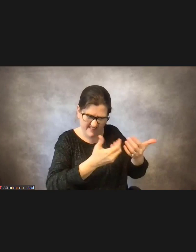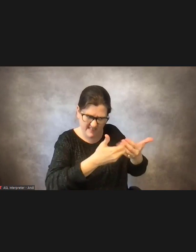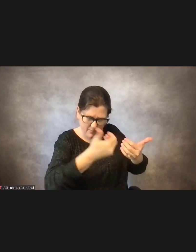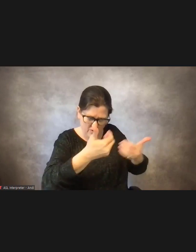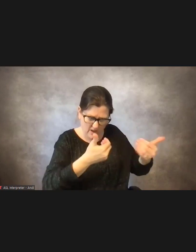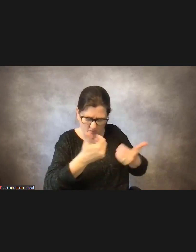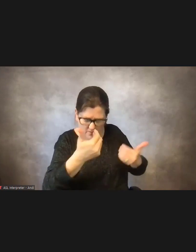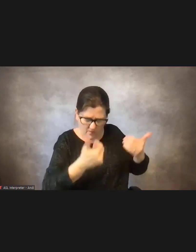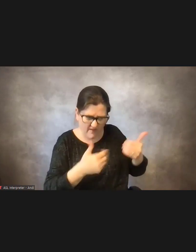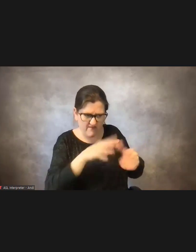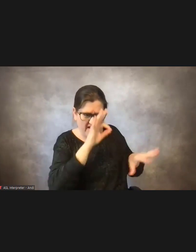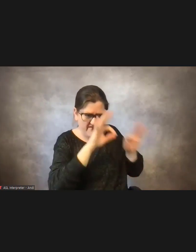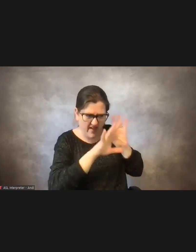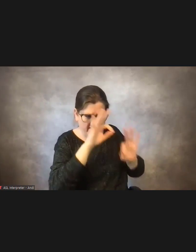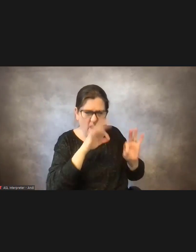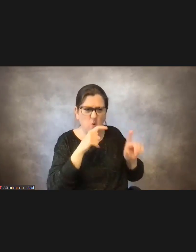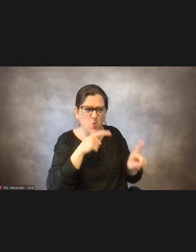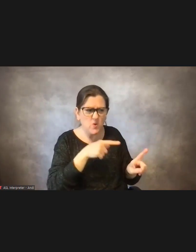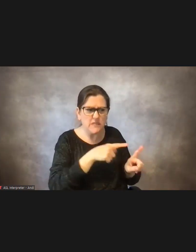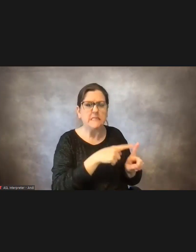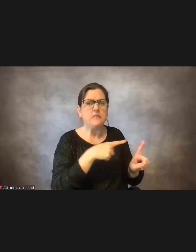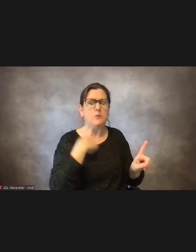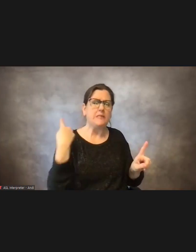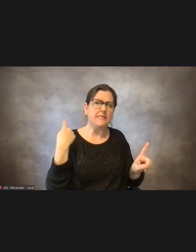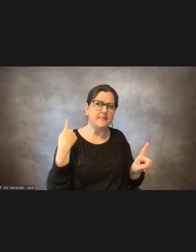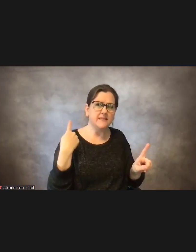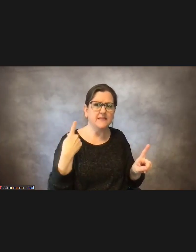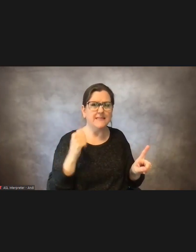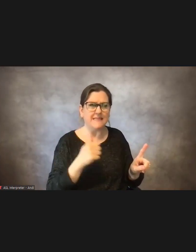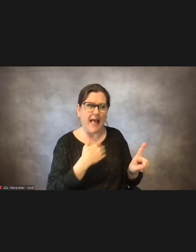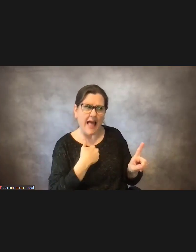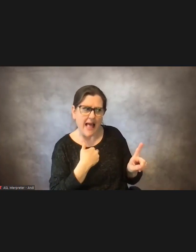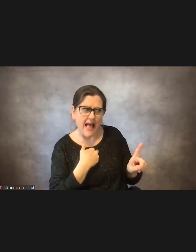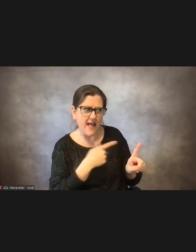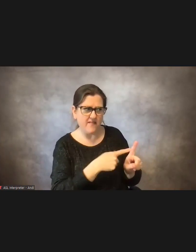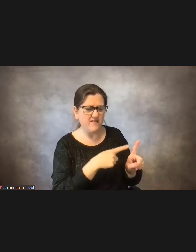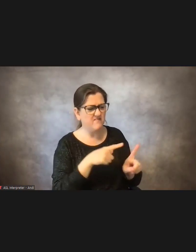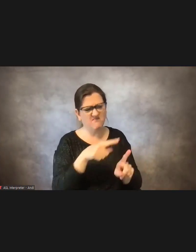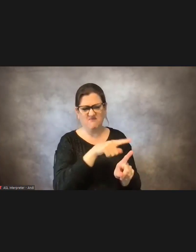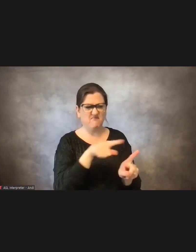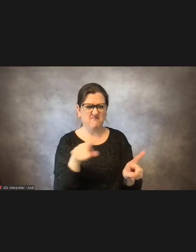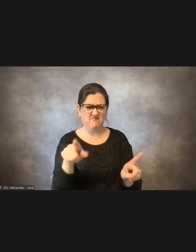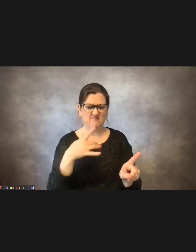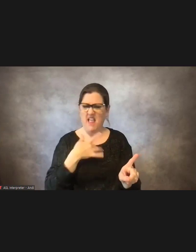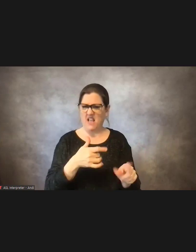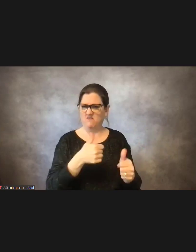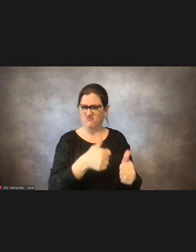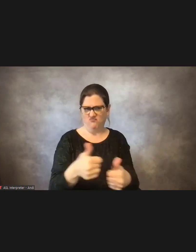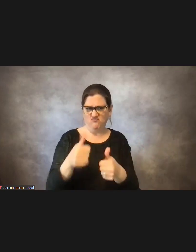helping us to separate the children who are at risk of having a condition from those who are far less likely to have the condition.